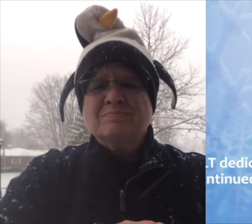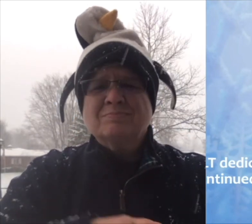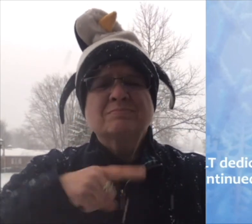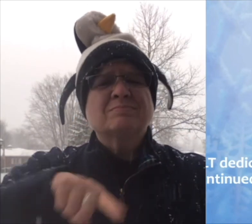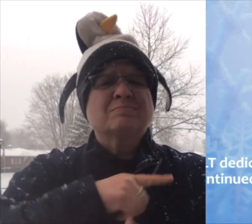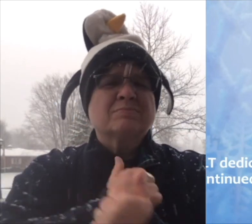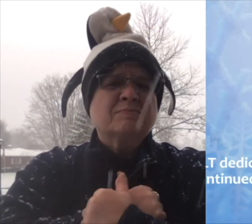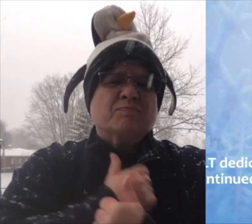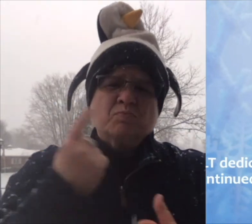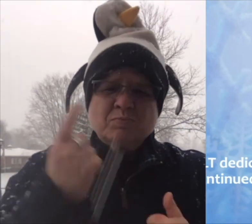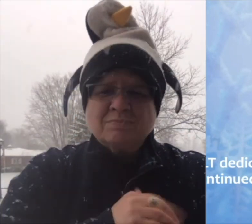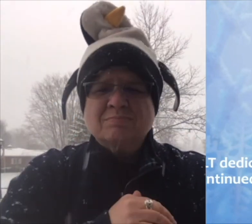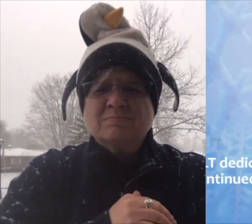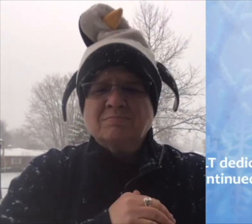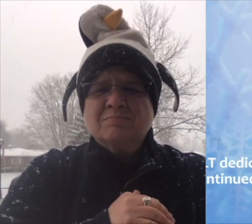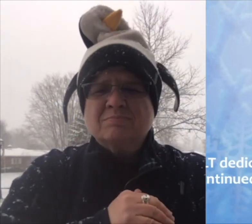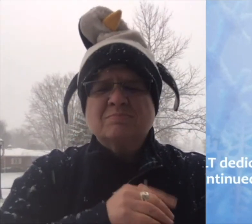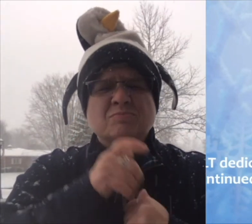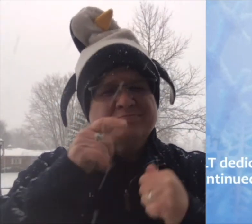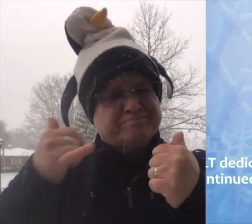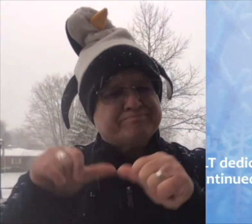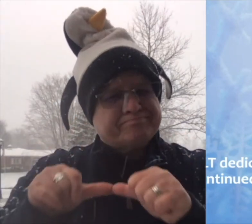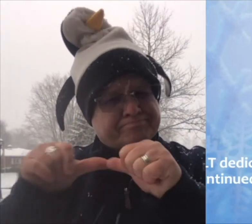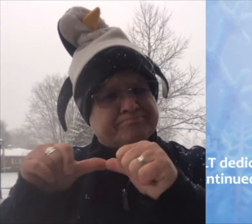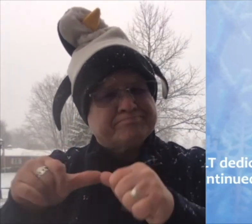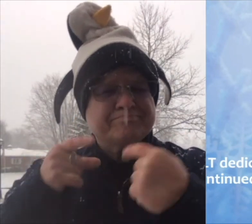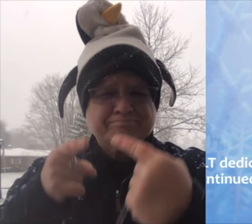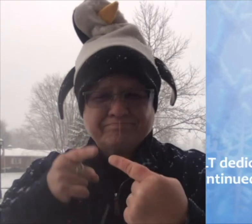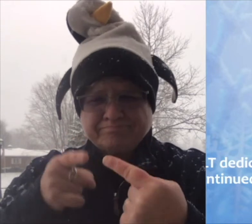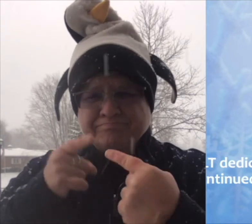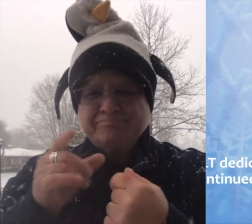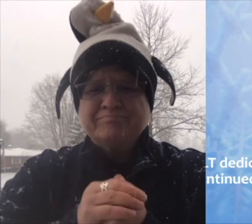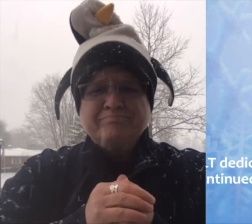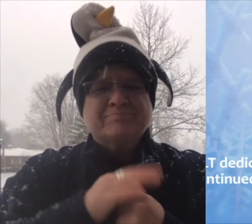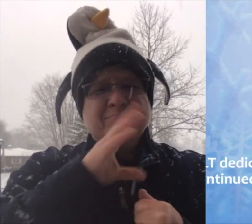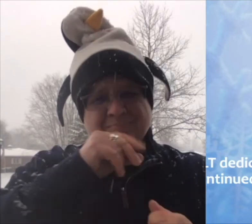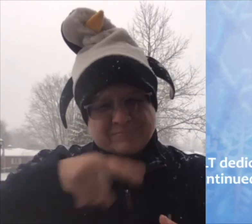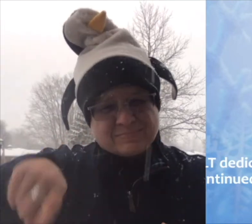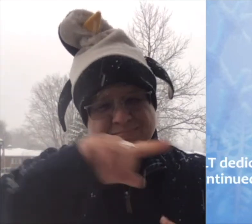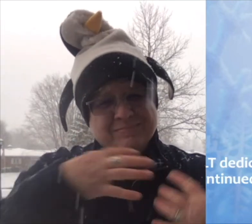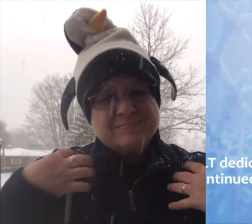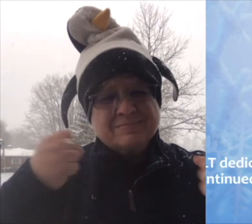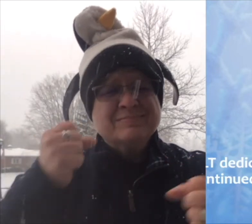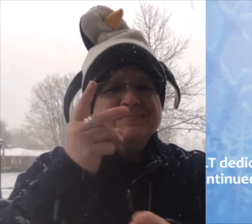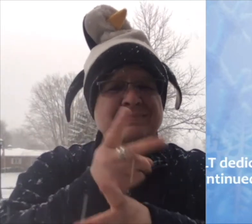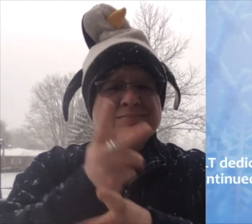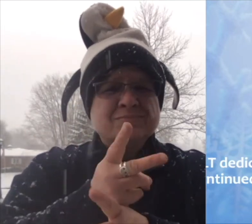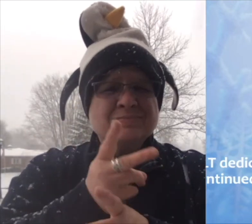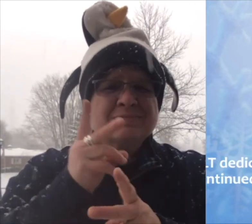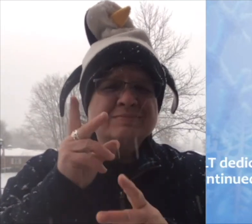the slt dedicates this skit to dr chris ross in her continued fight against kovid